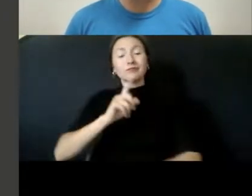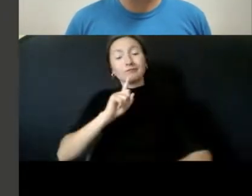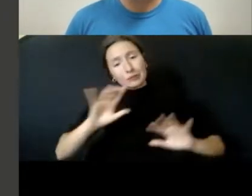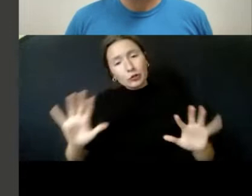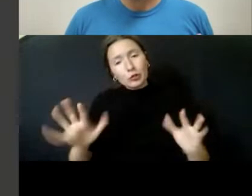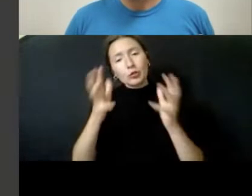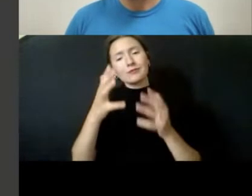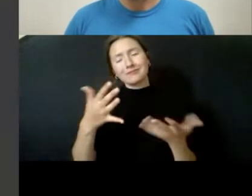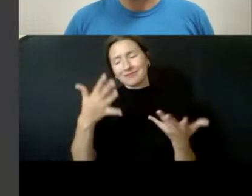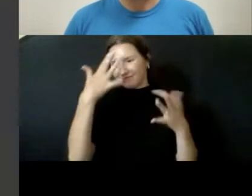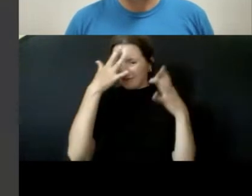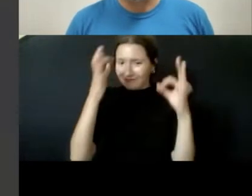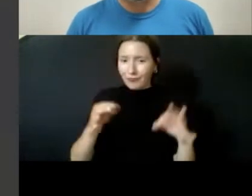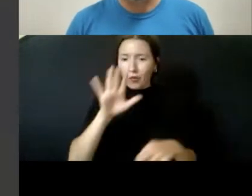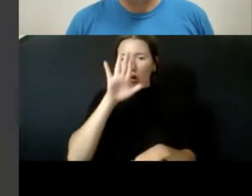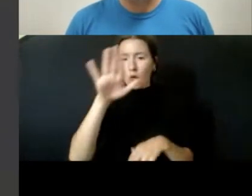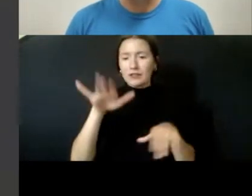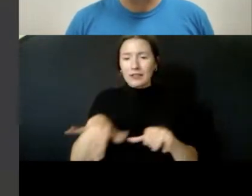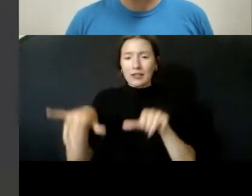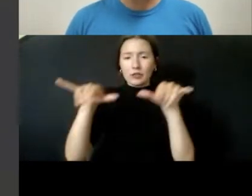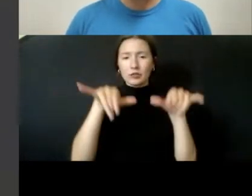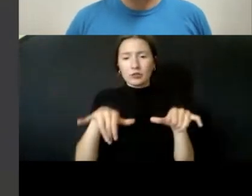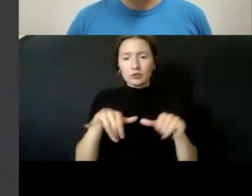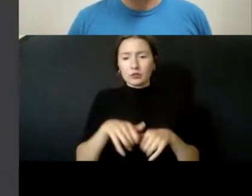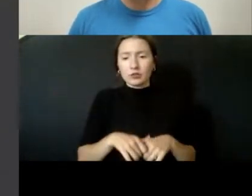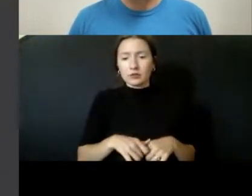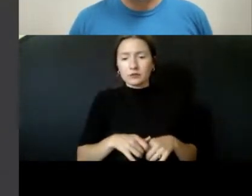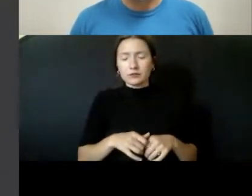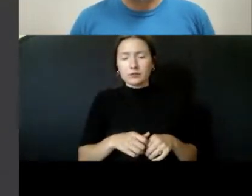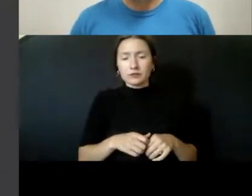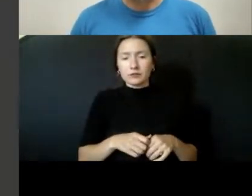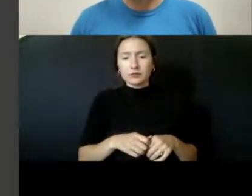revisiting ours is because we're using a lot more external contractors right now we want to share